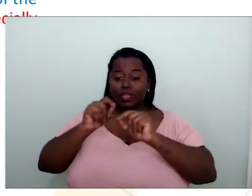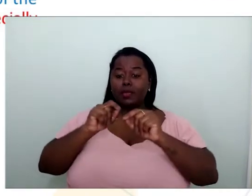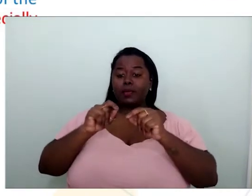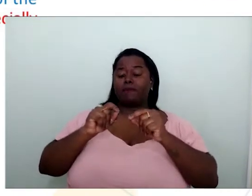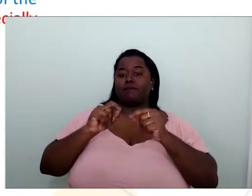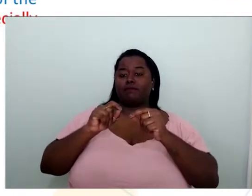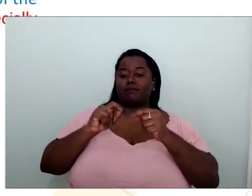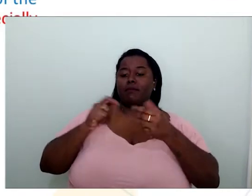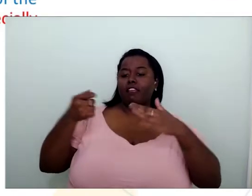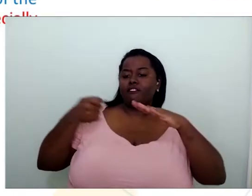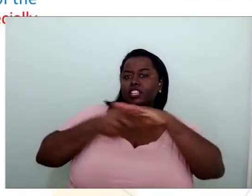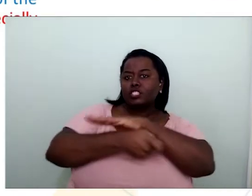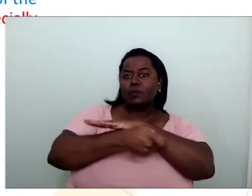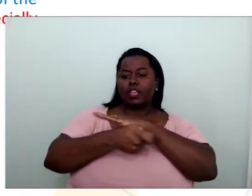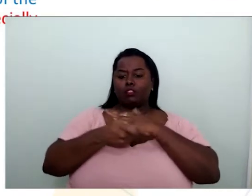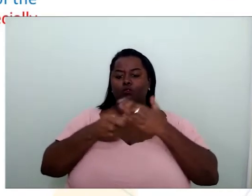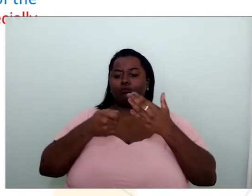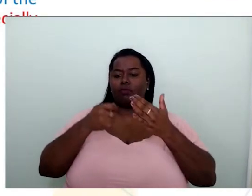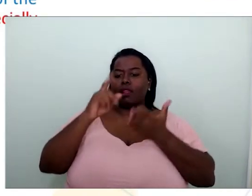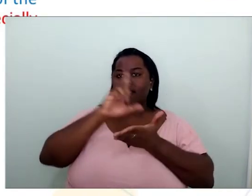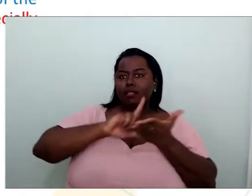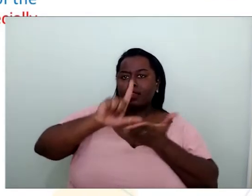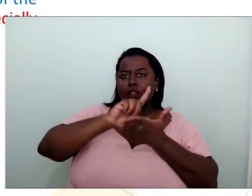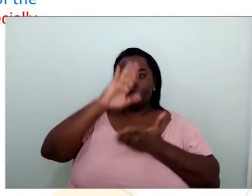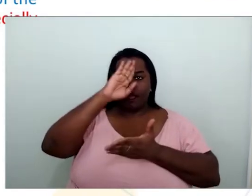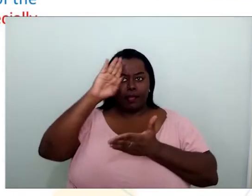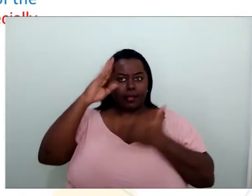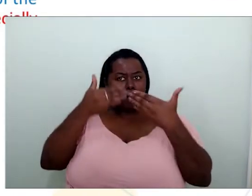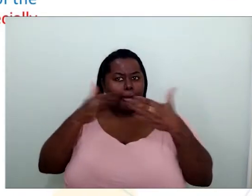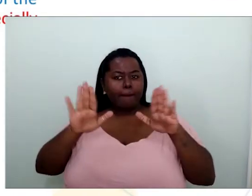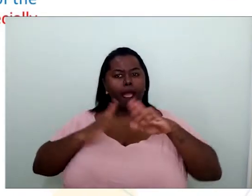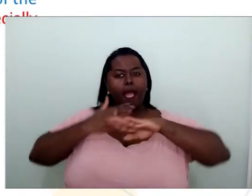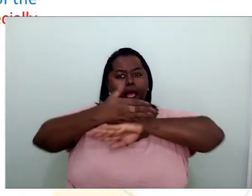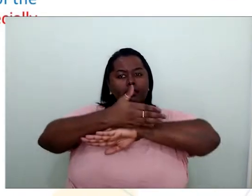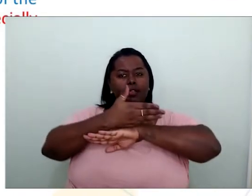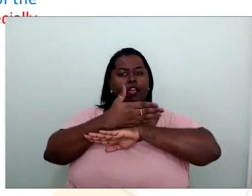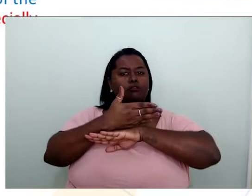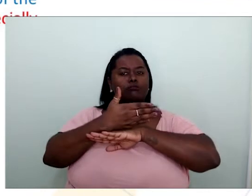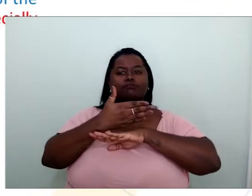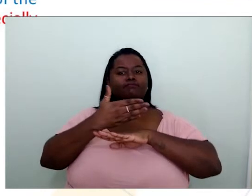stakeholders in opening up access to scholarly literature, student uptake of